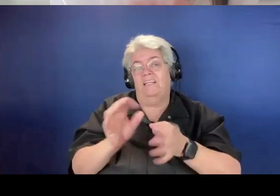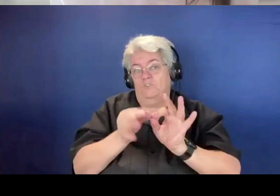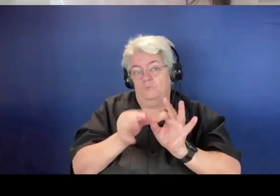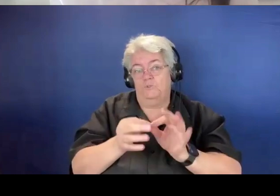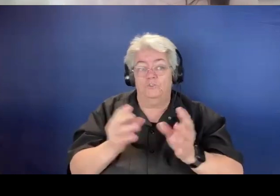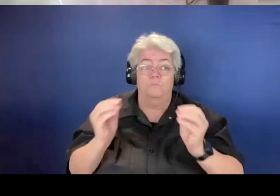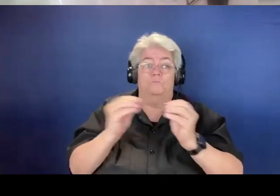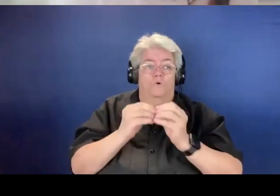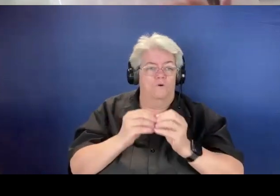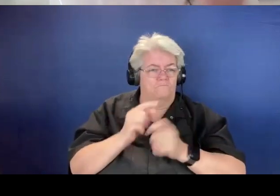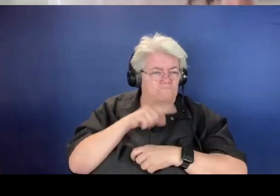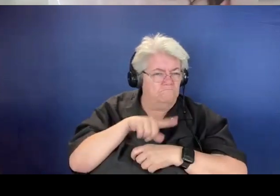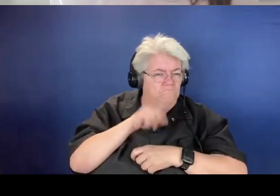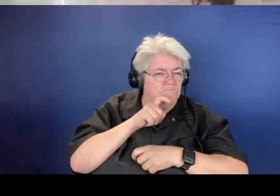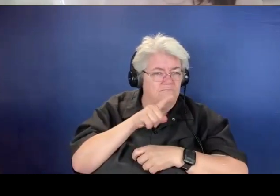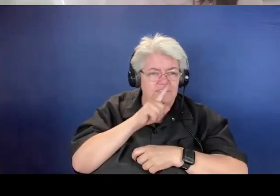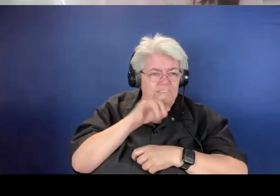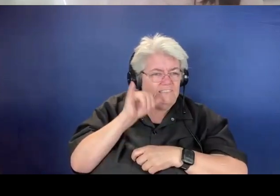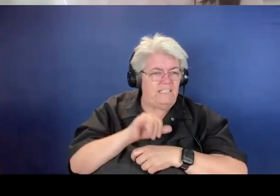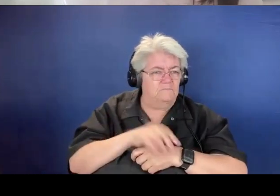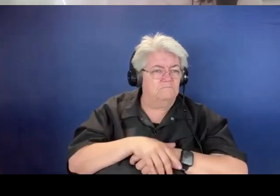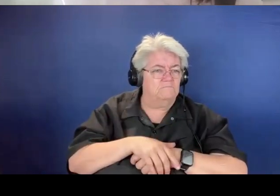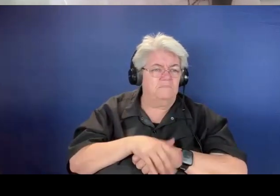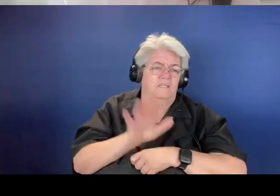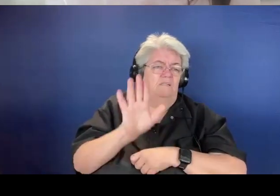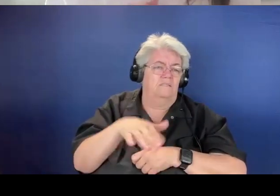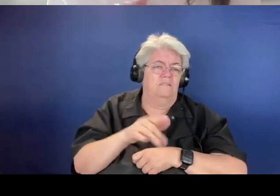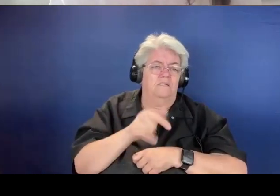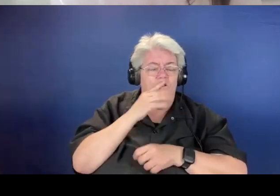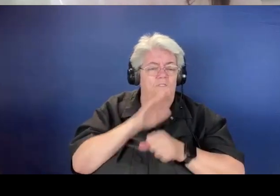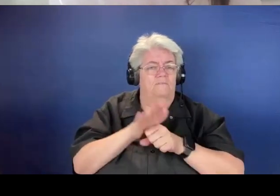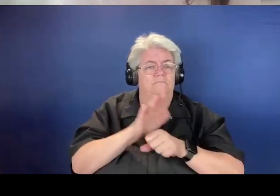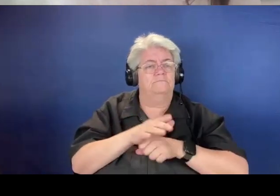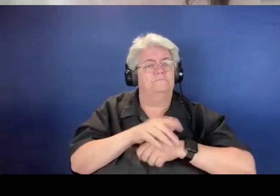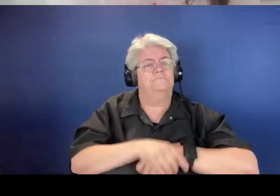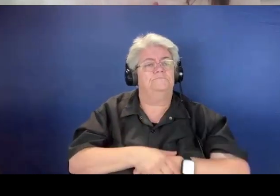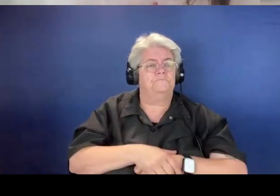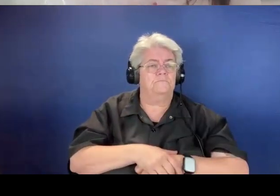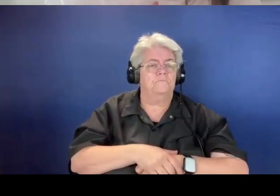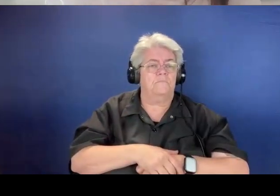Oh, this seems like a dual, but you got it.